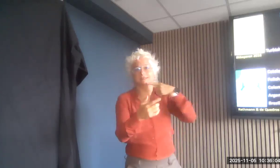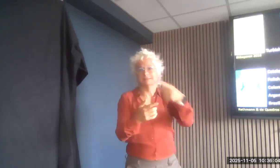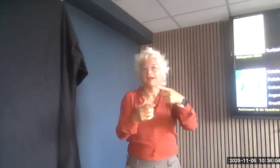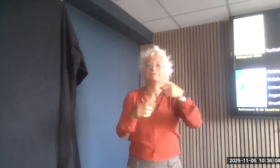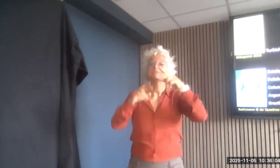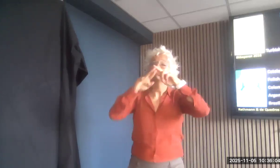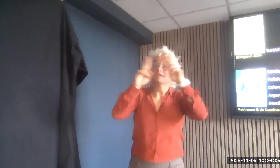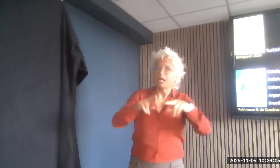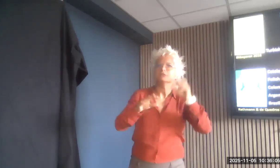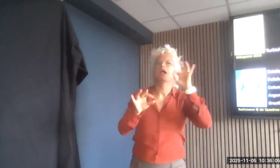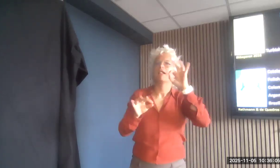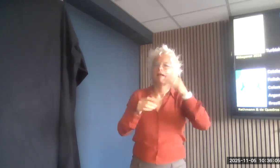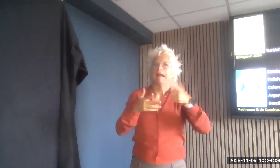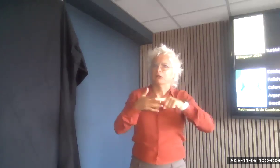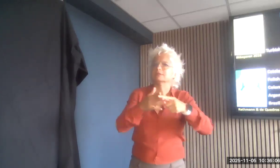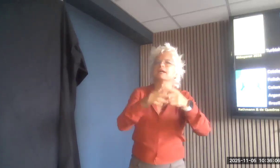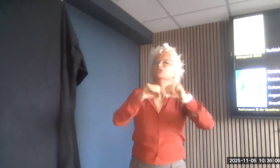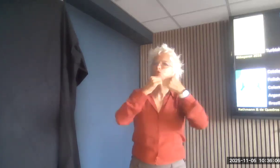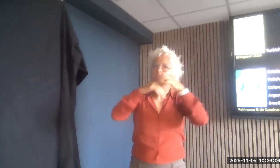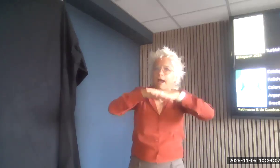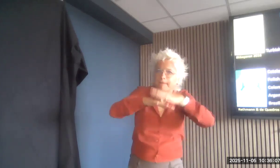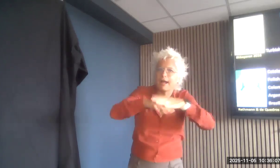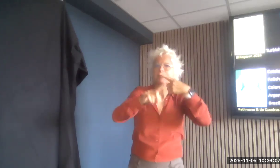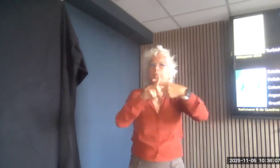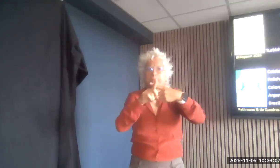So this, again, is an interesting article in relation to this.